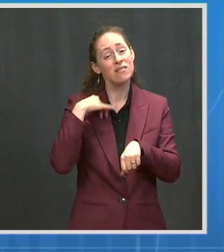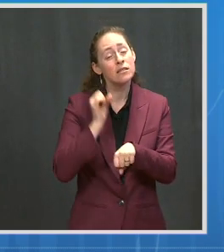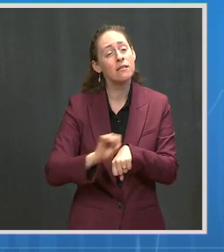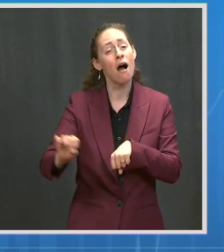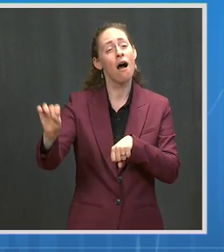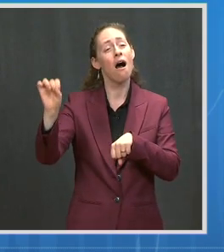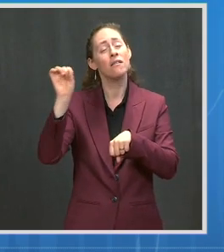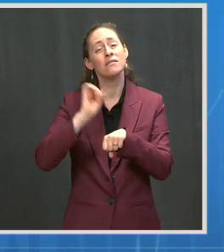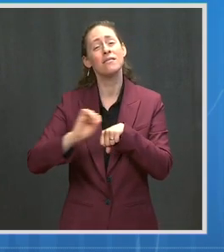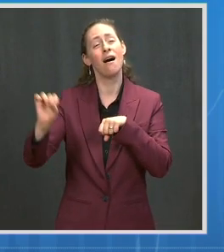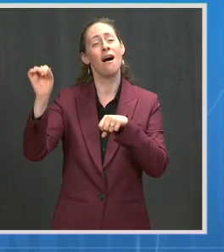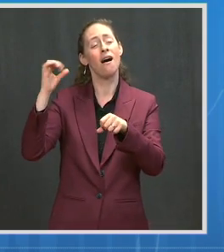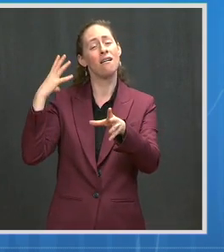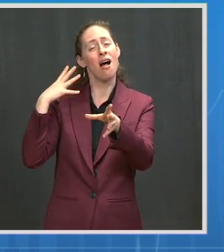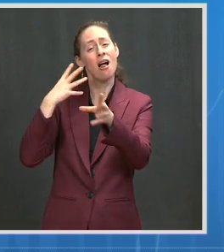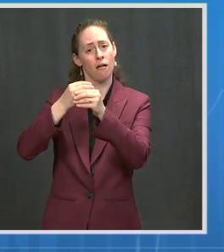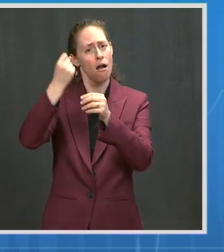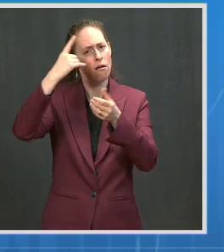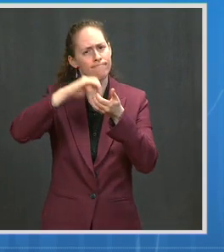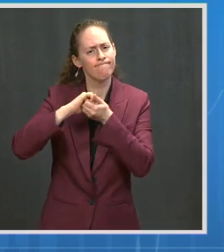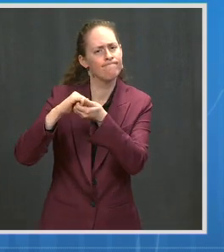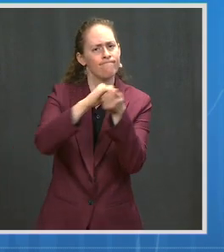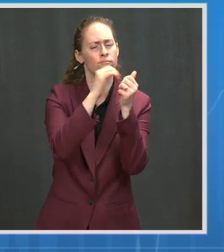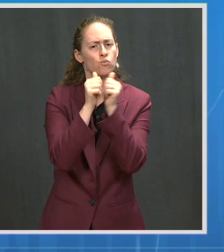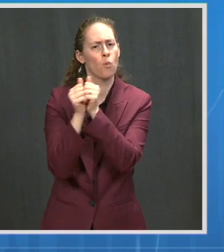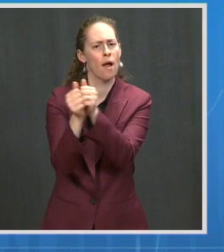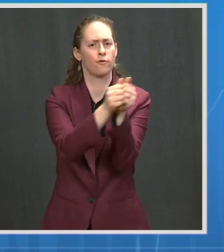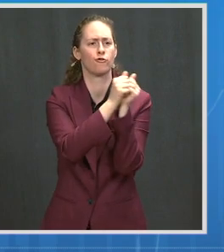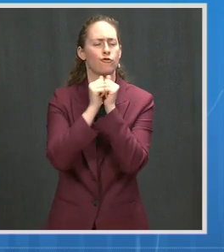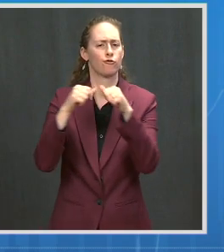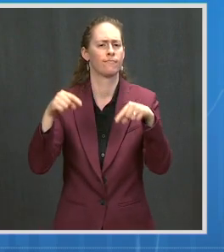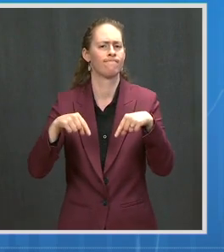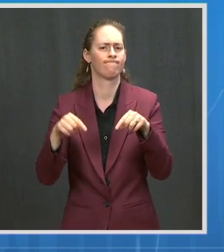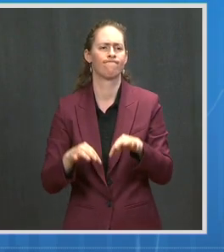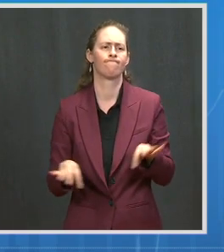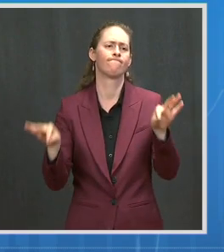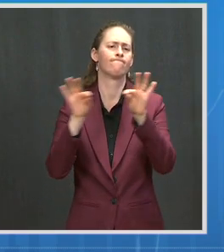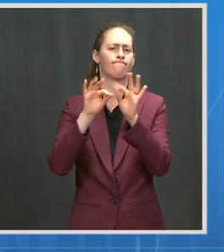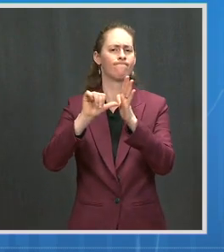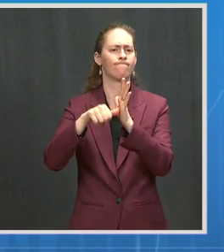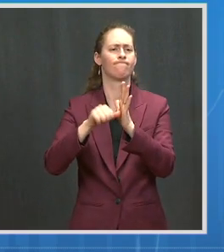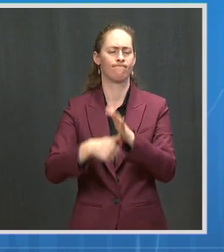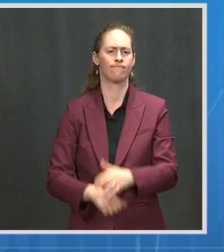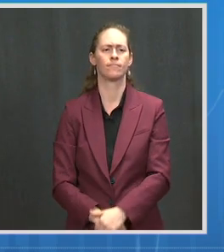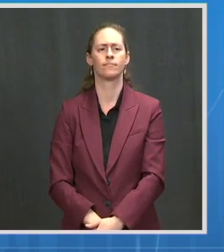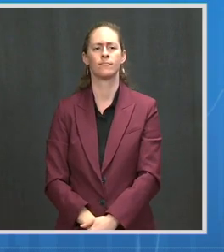Last week, FDA authorized and CDC recommended use of the Pfizer vaccine for adolescents.